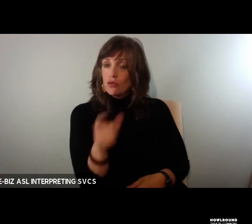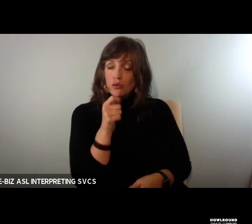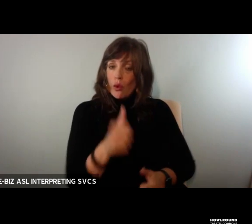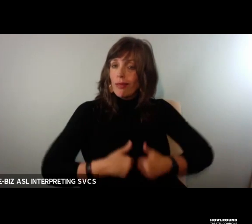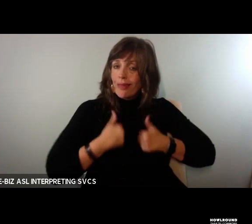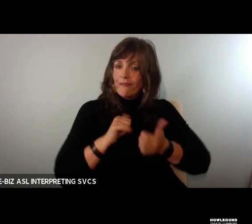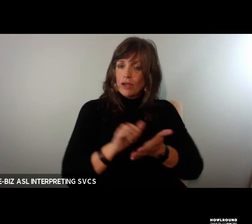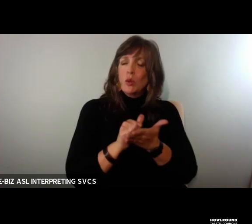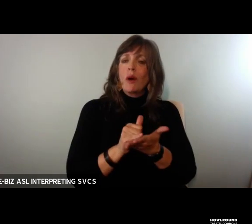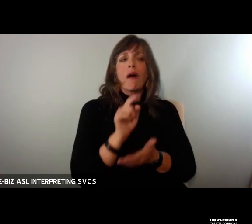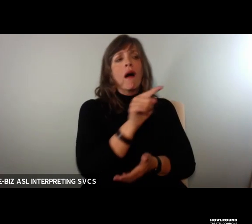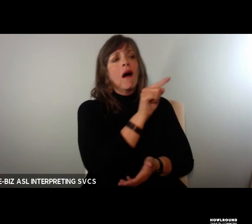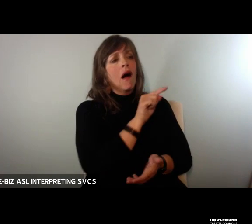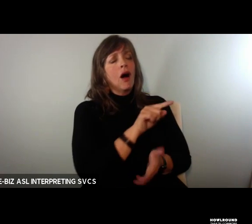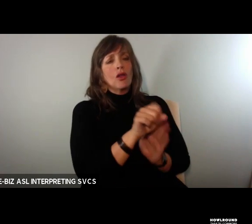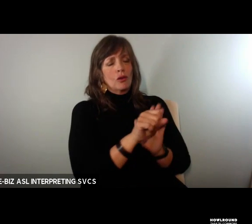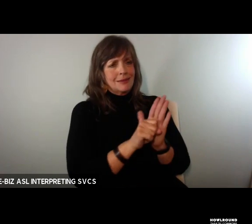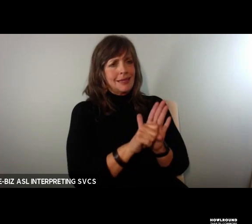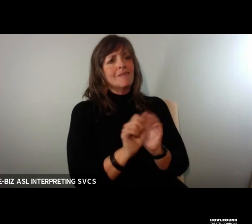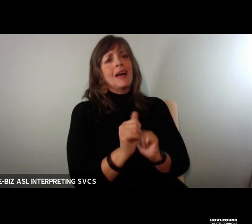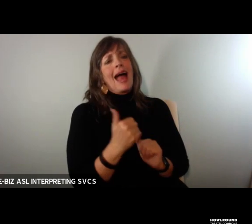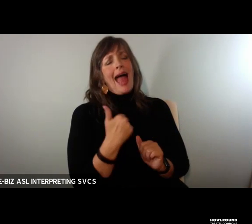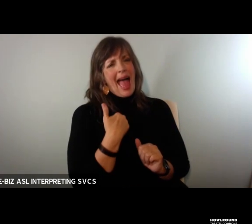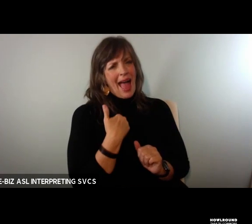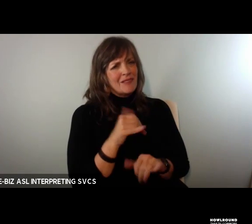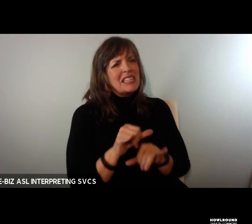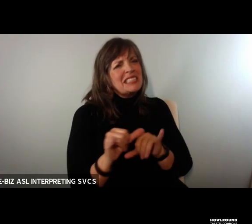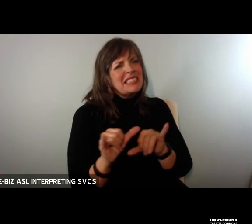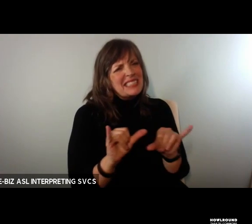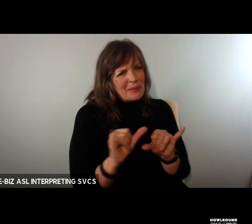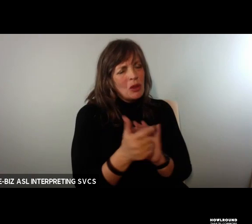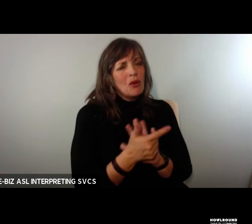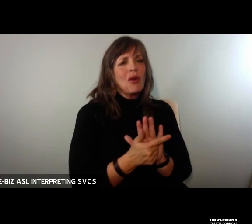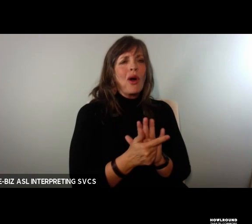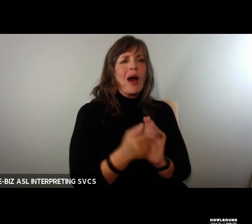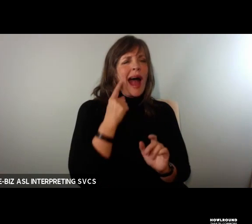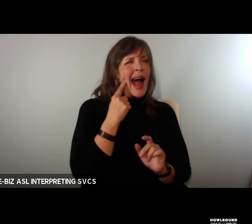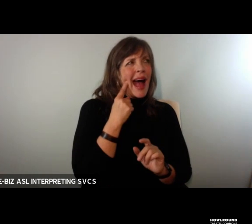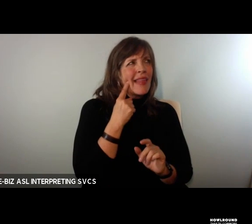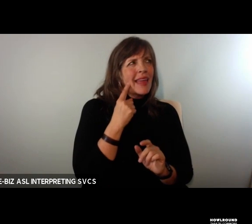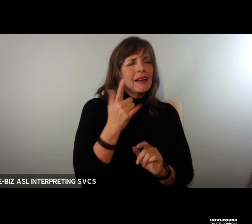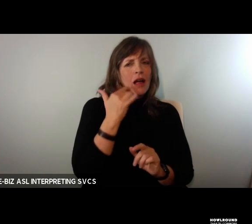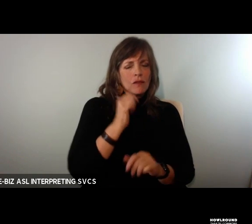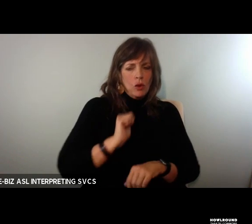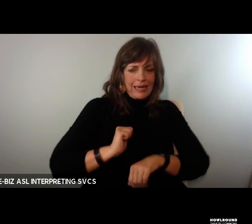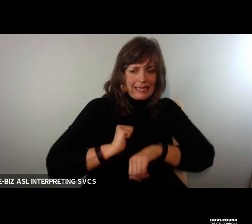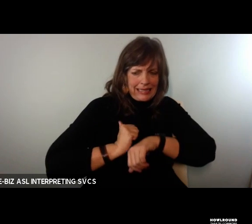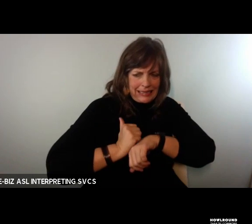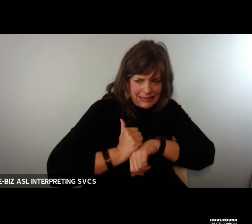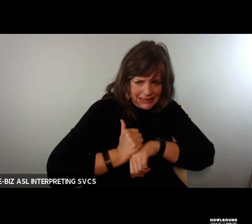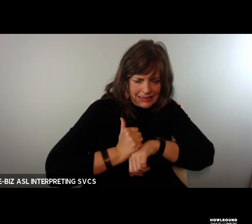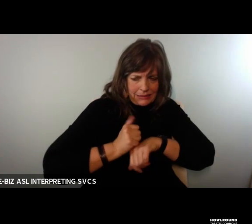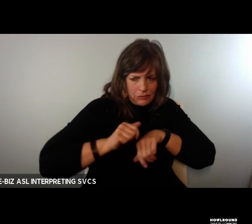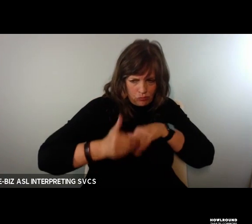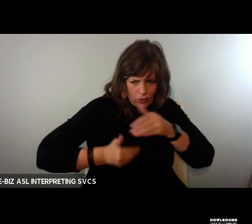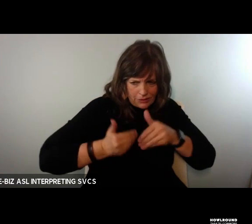but they're not the Freelance Isn't Free Act and I do believe California may enacting something similar or they have, so it'd be worthwhile to look into that.